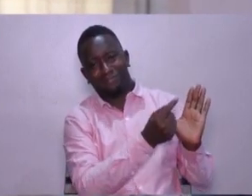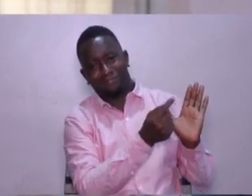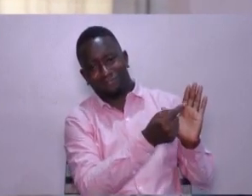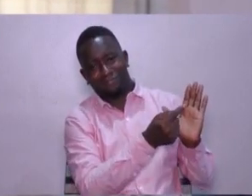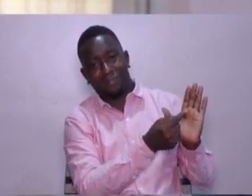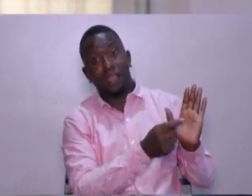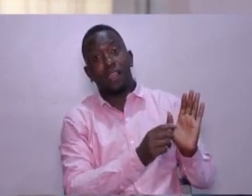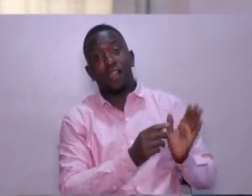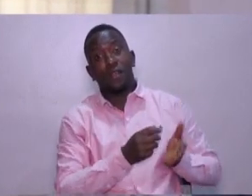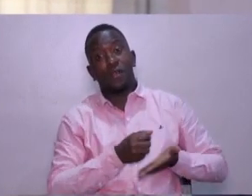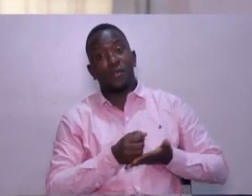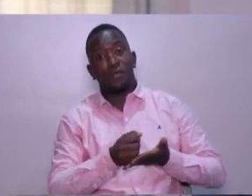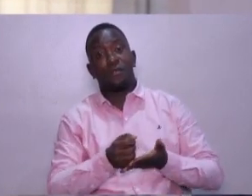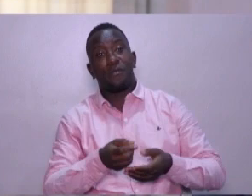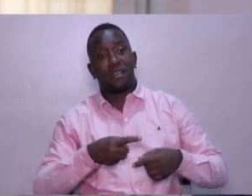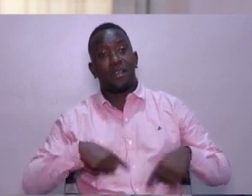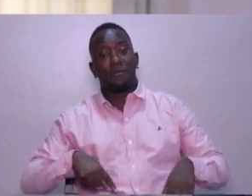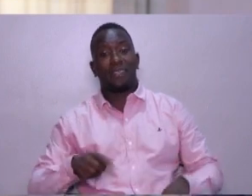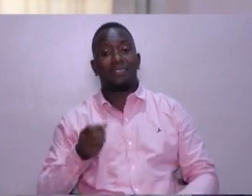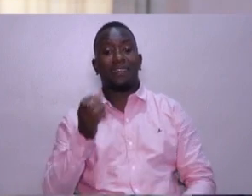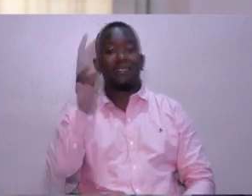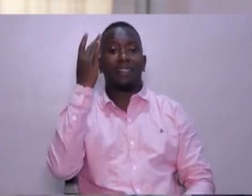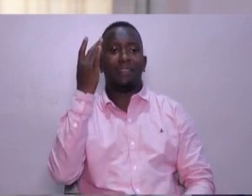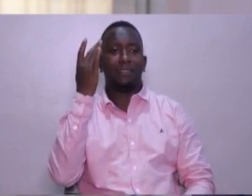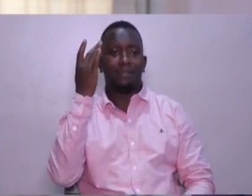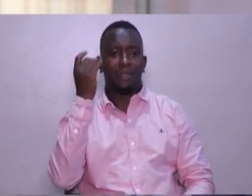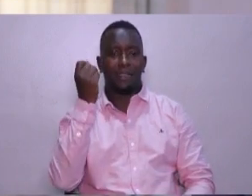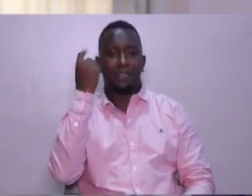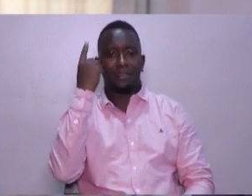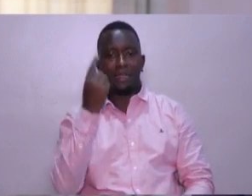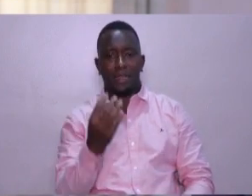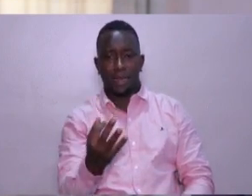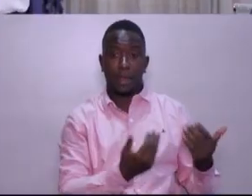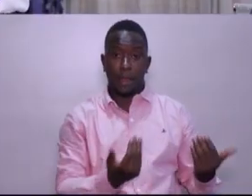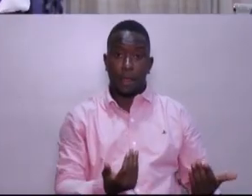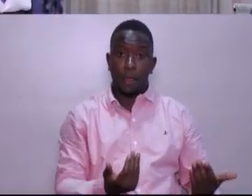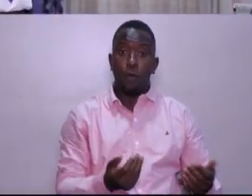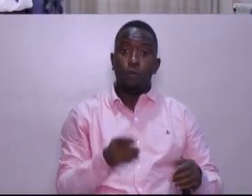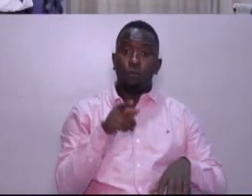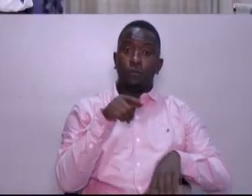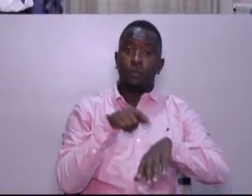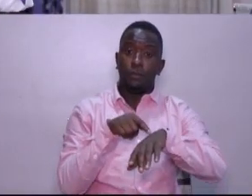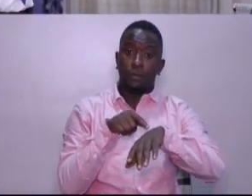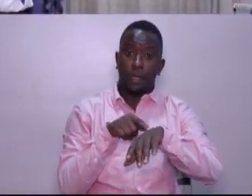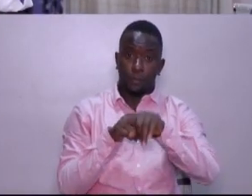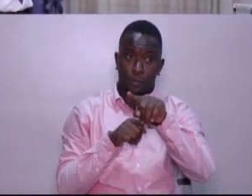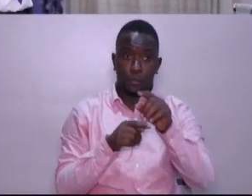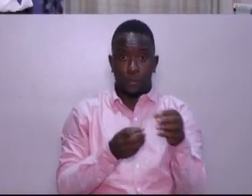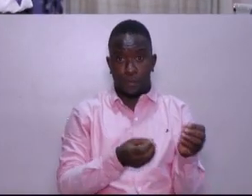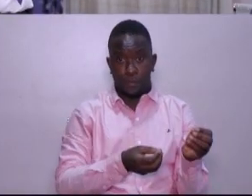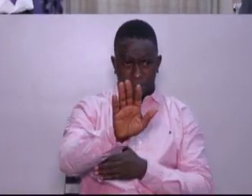components that I talked about earlier and also yesterday when you are giving your instructions